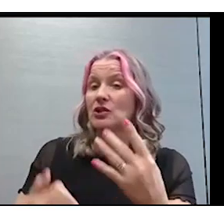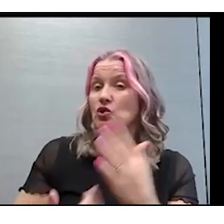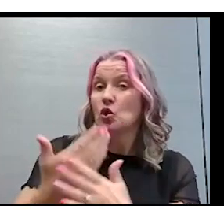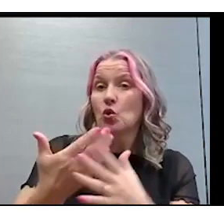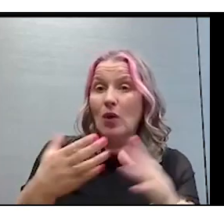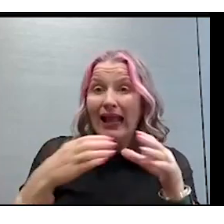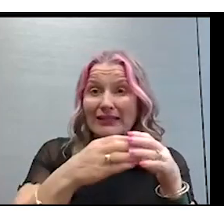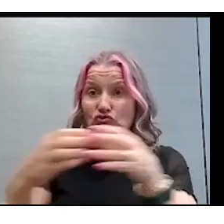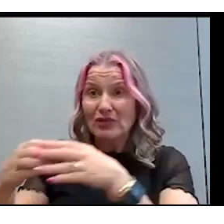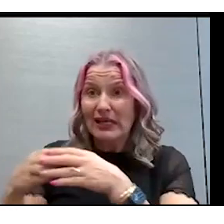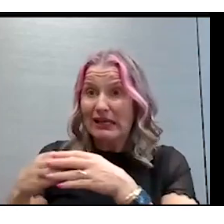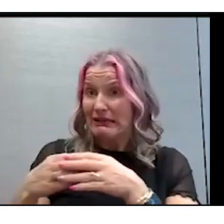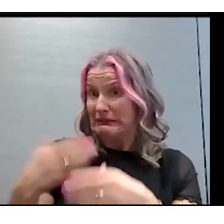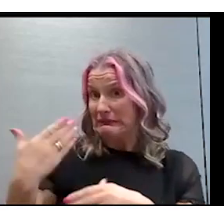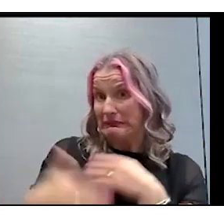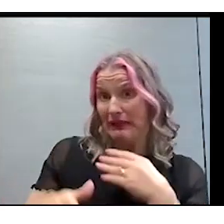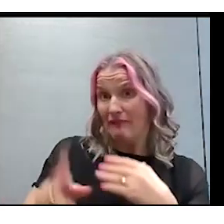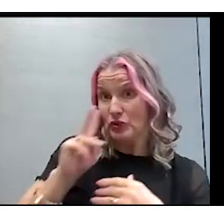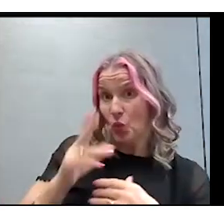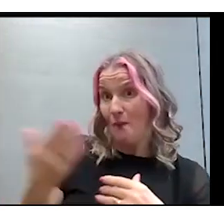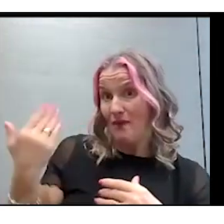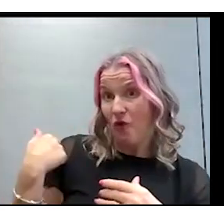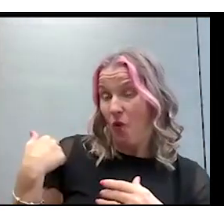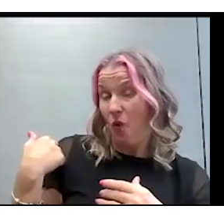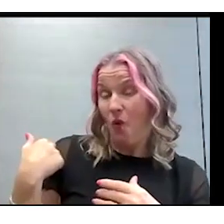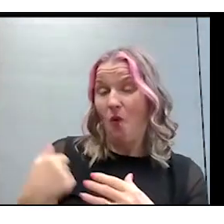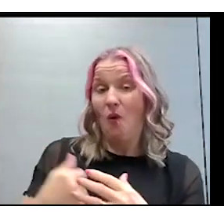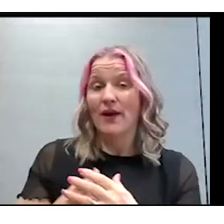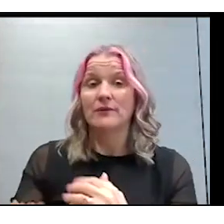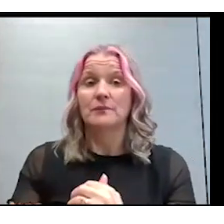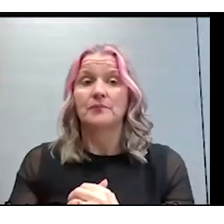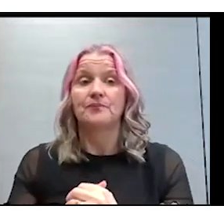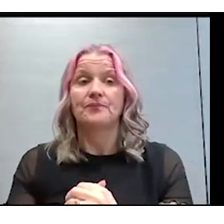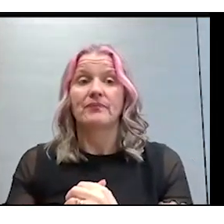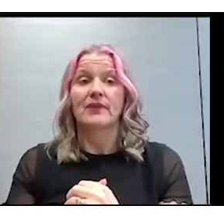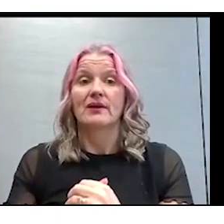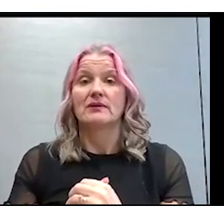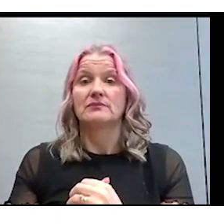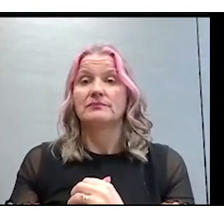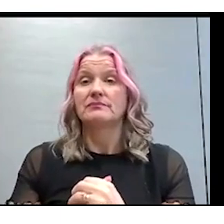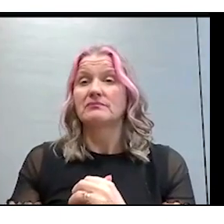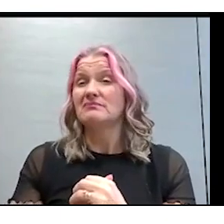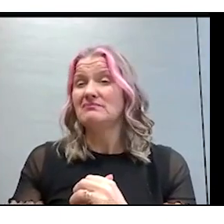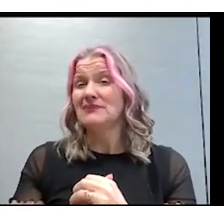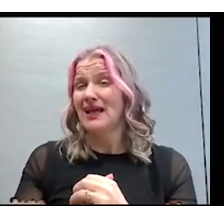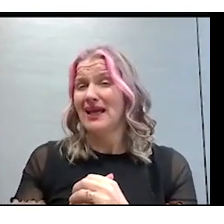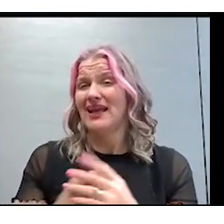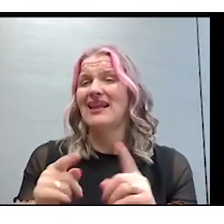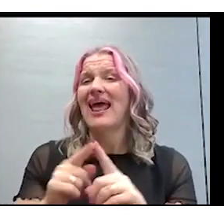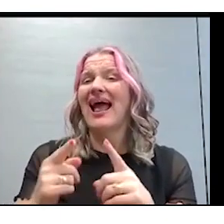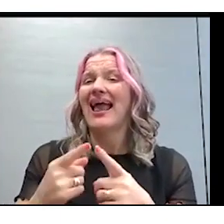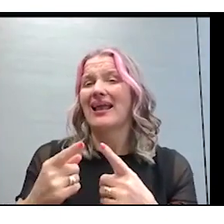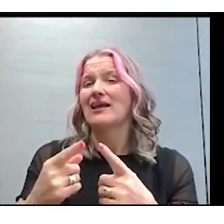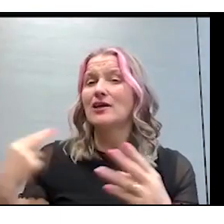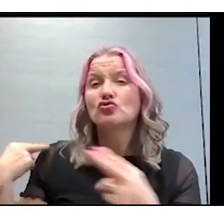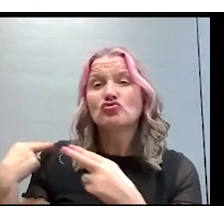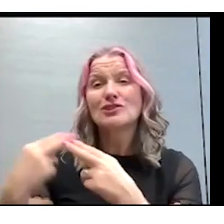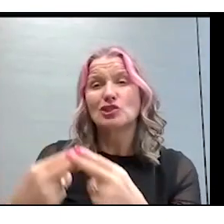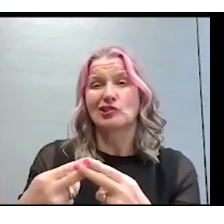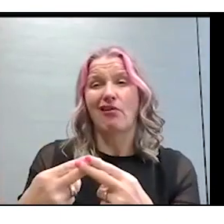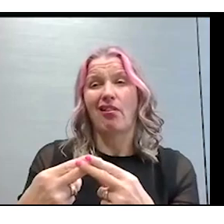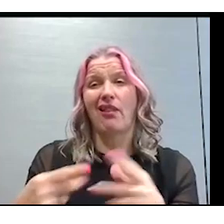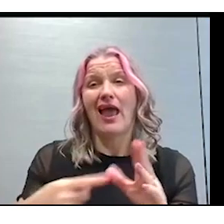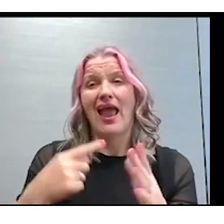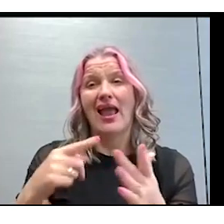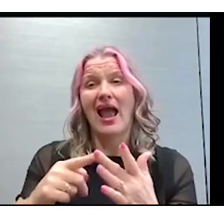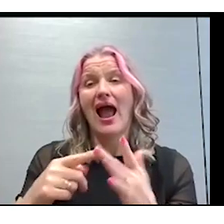didn't see as often in traditional AI models. And I'm using air quotes when saying that. One